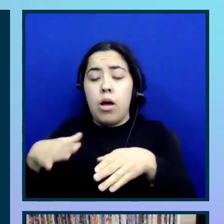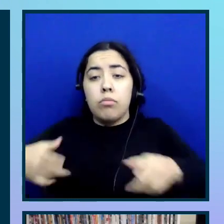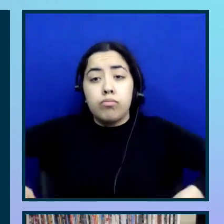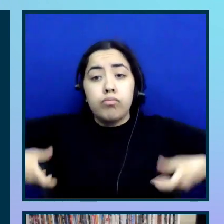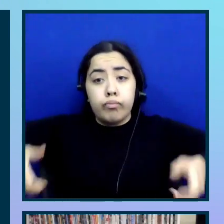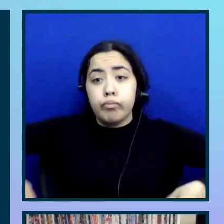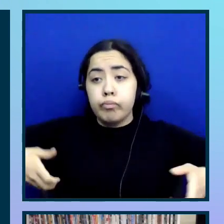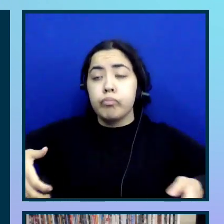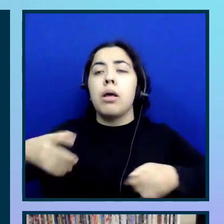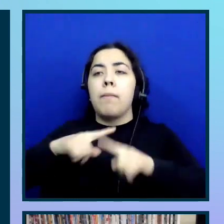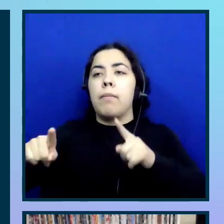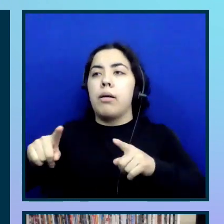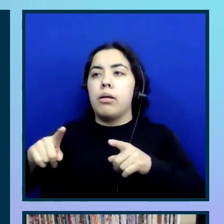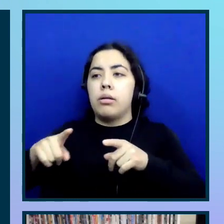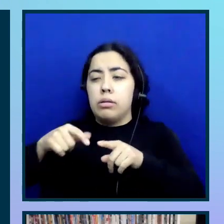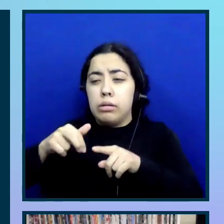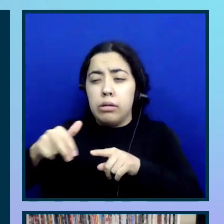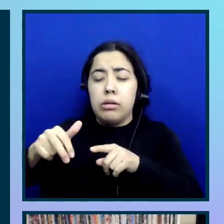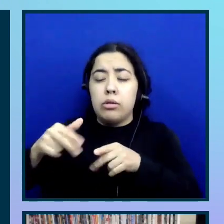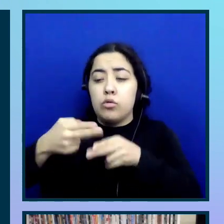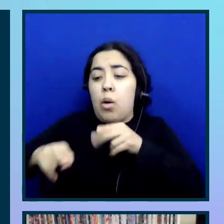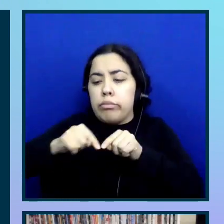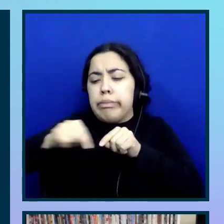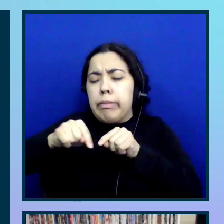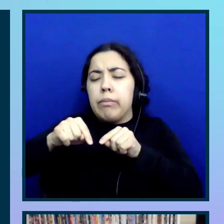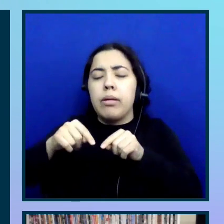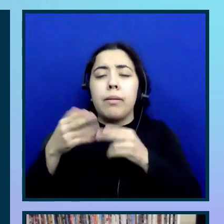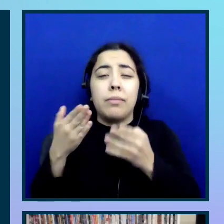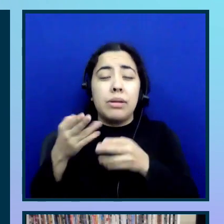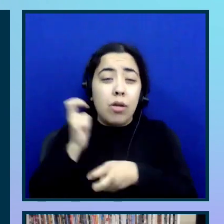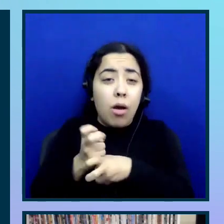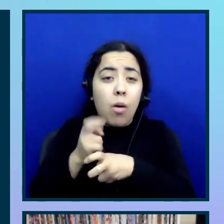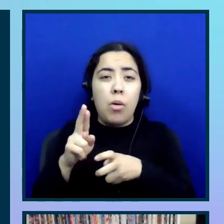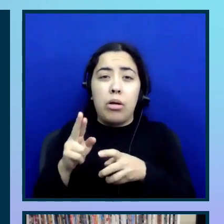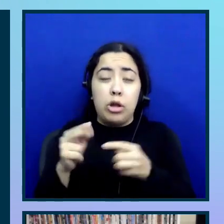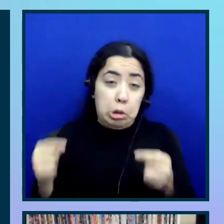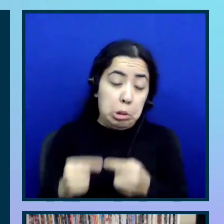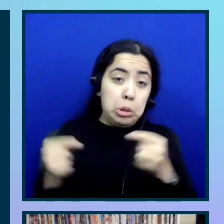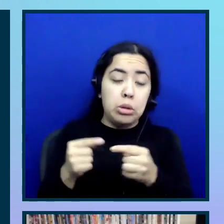but it could be difficult or even quite painful. Thus, they rely on their wheelchair to live more independently.